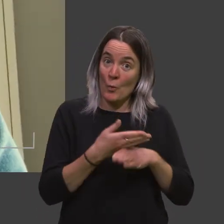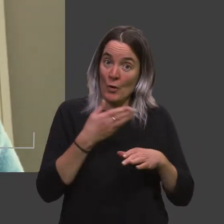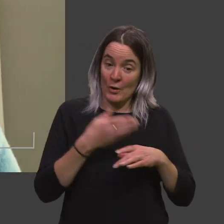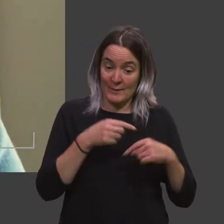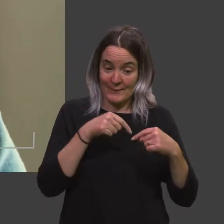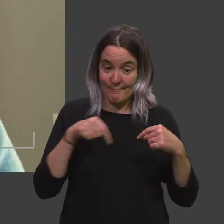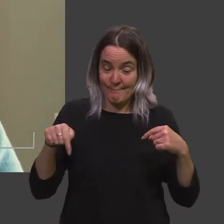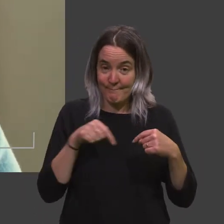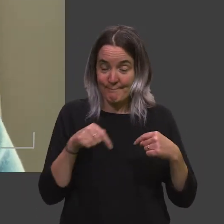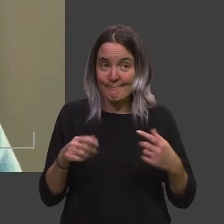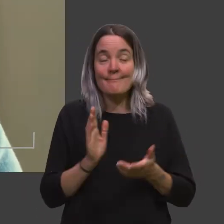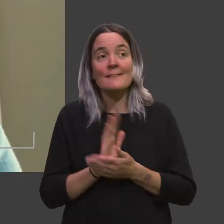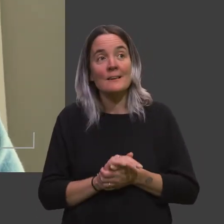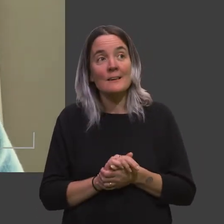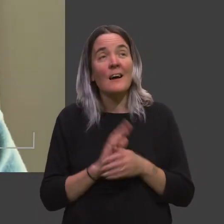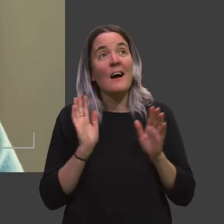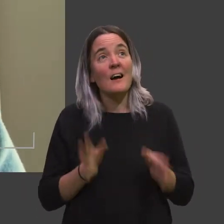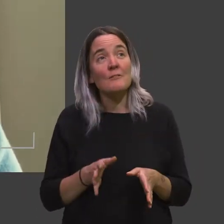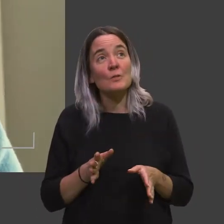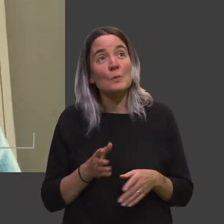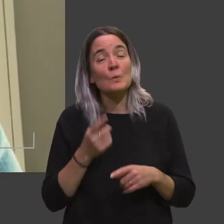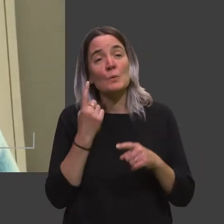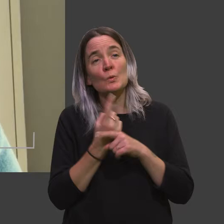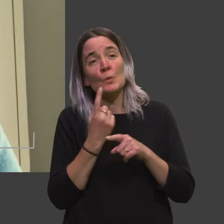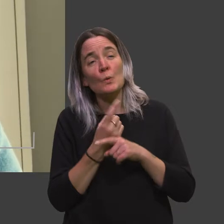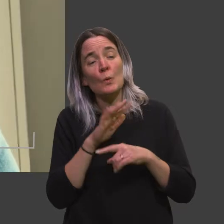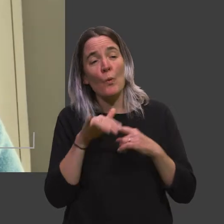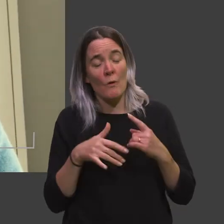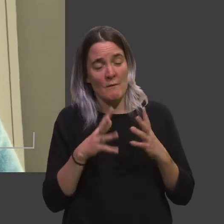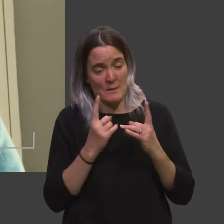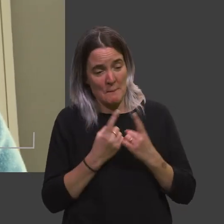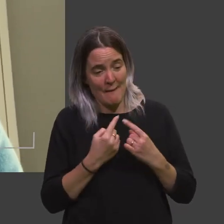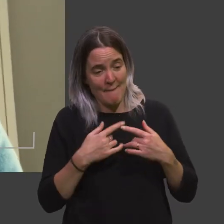Talk about something I feel grateful for.